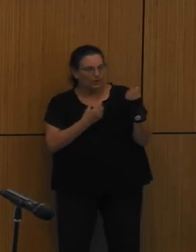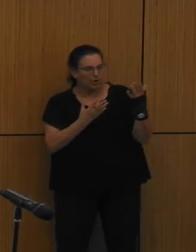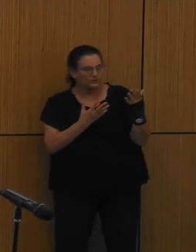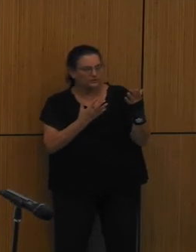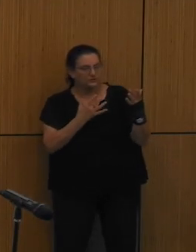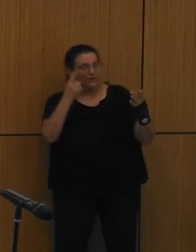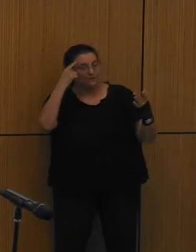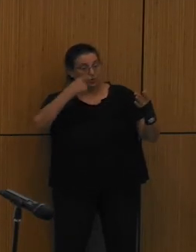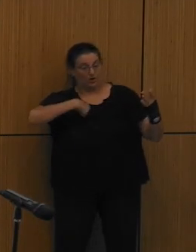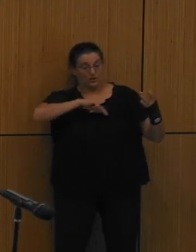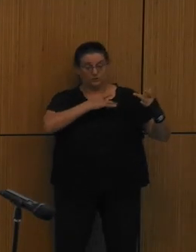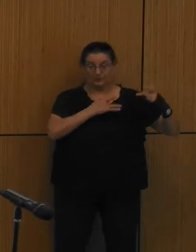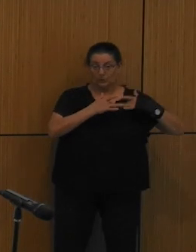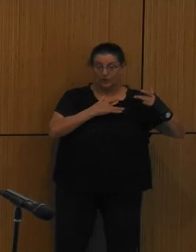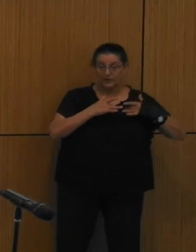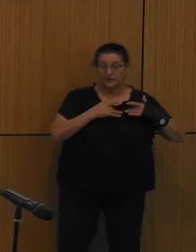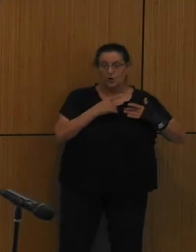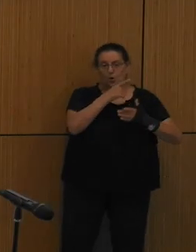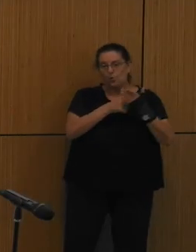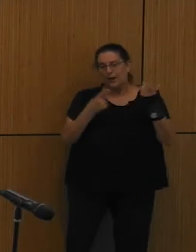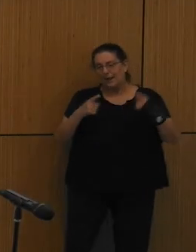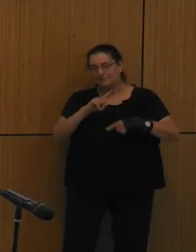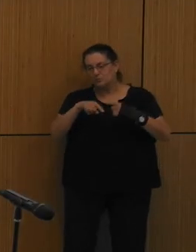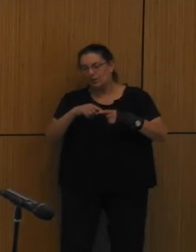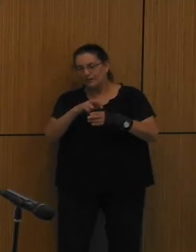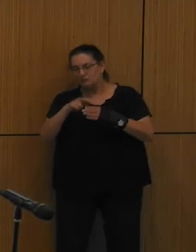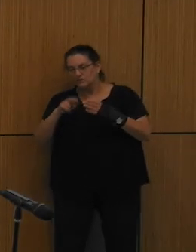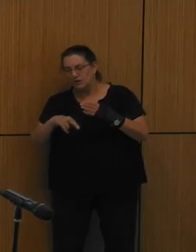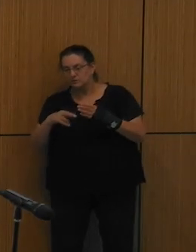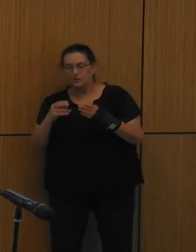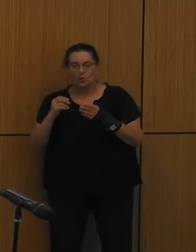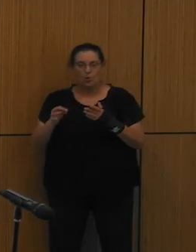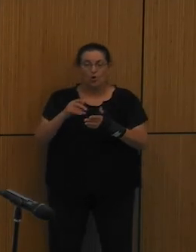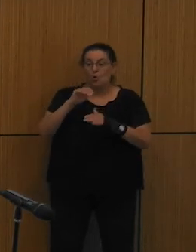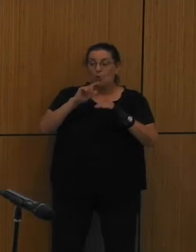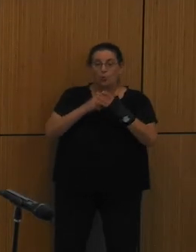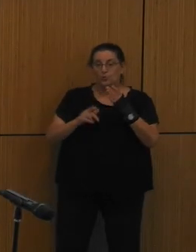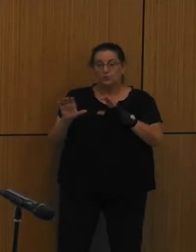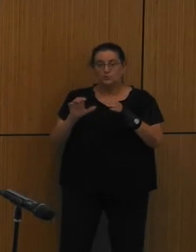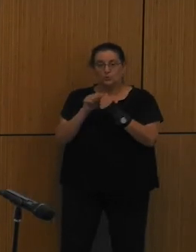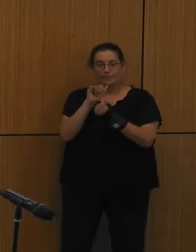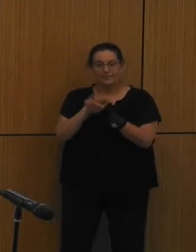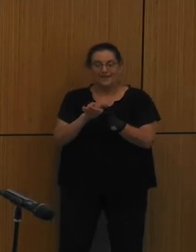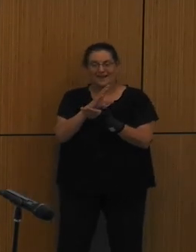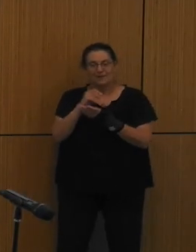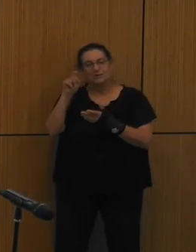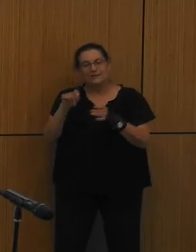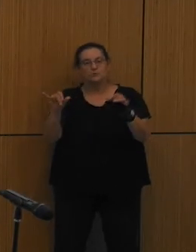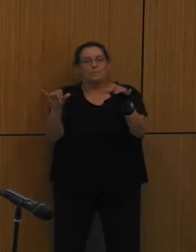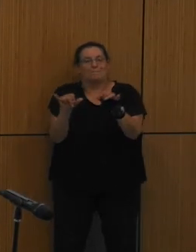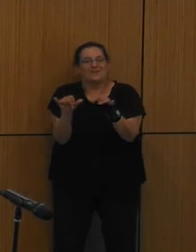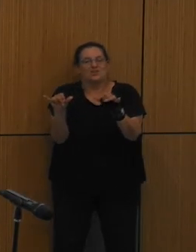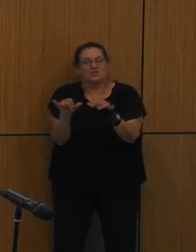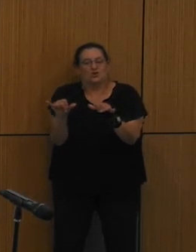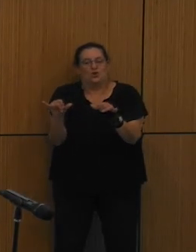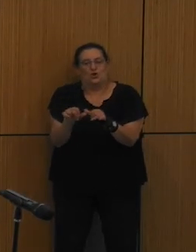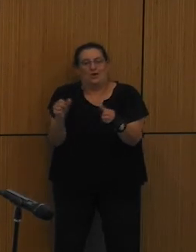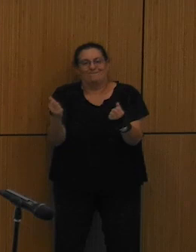What happens to them when we're done with them, what kind of what reactions they might undergo. And and measurements are required for everything. I'm trying to demonstrate with this.